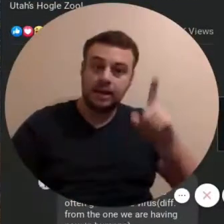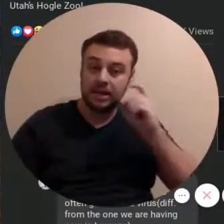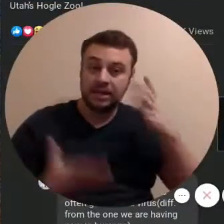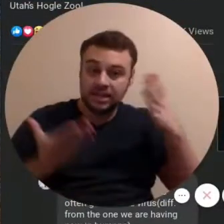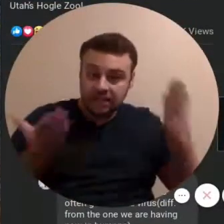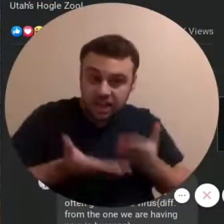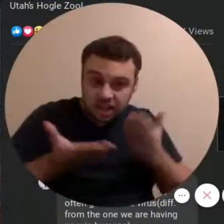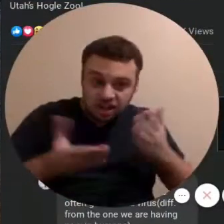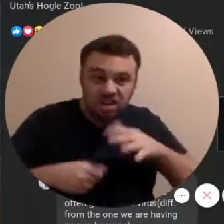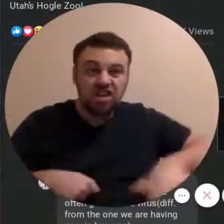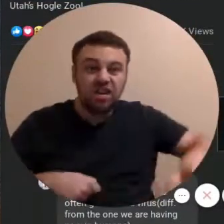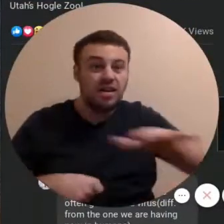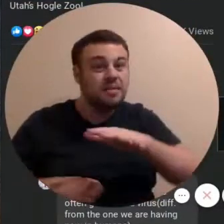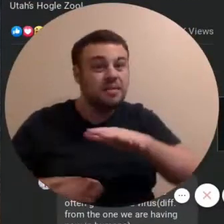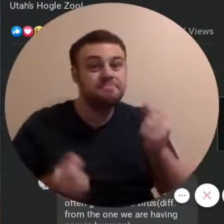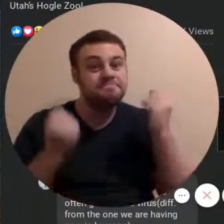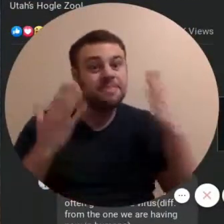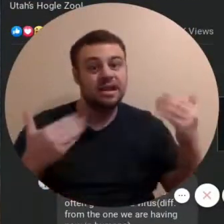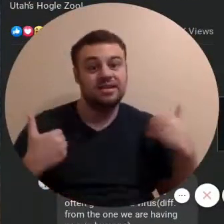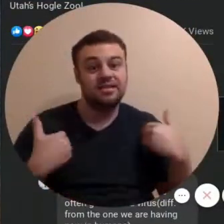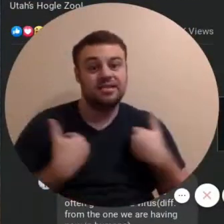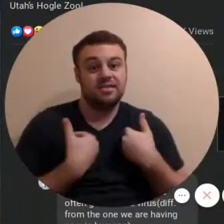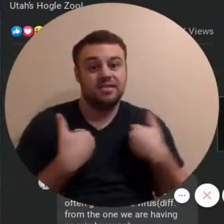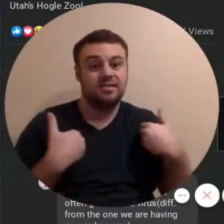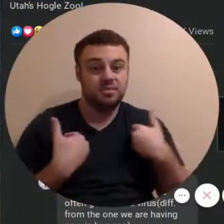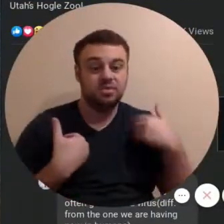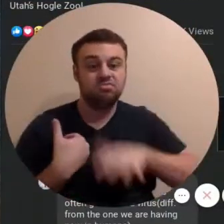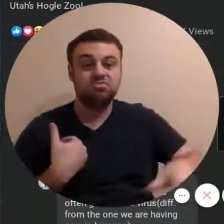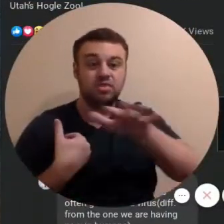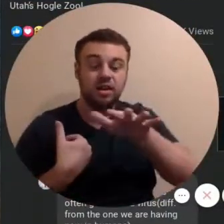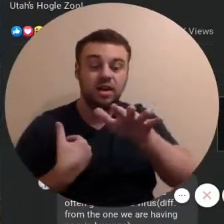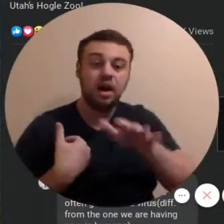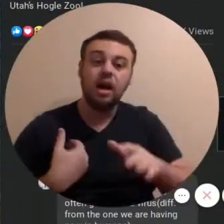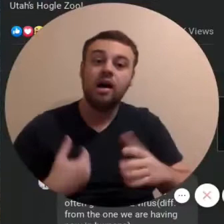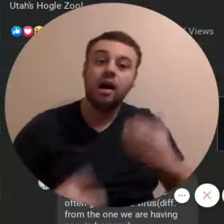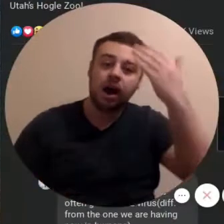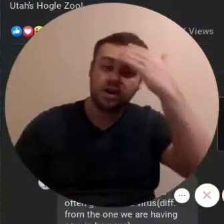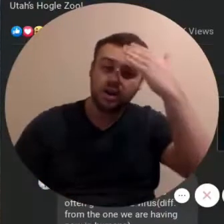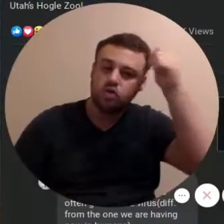I know when I was a boy, and I spent a lot of time across the street from the zoo,